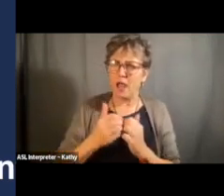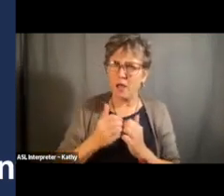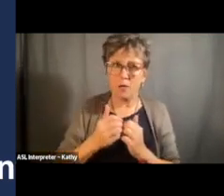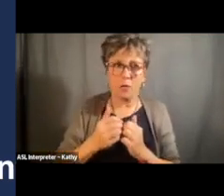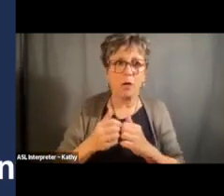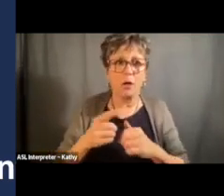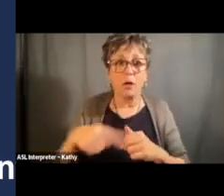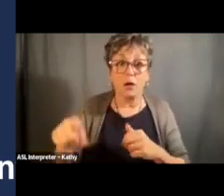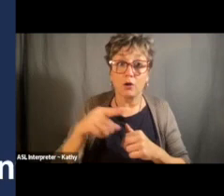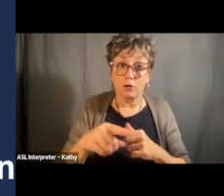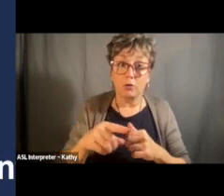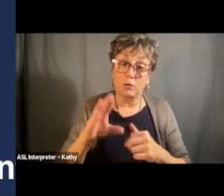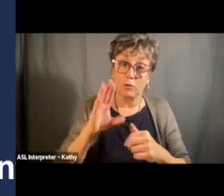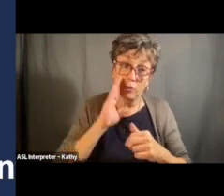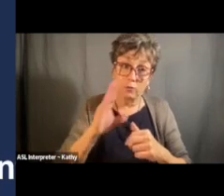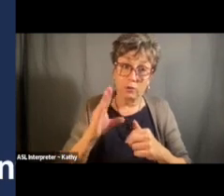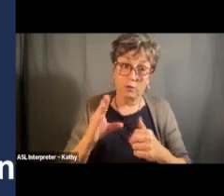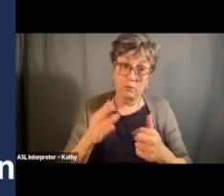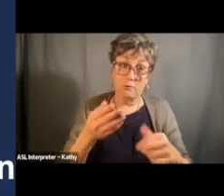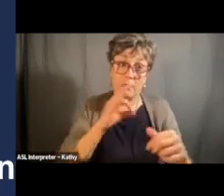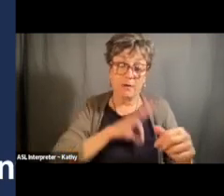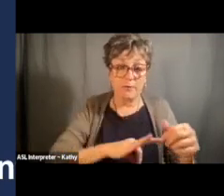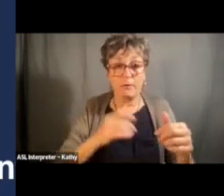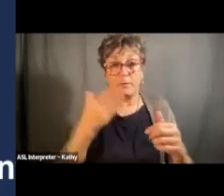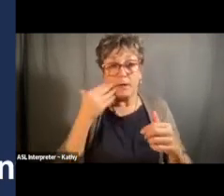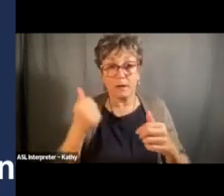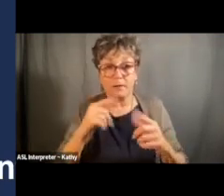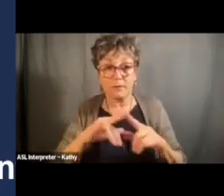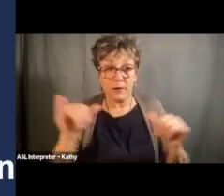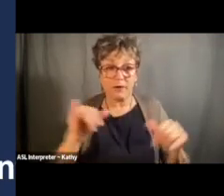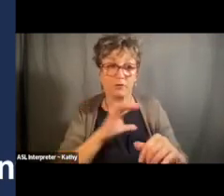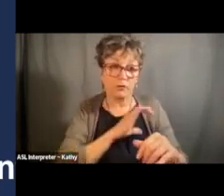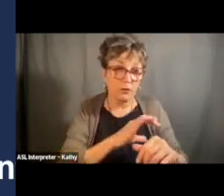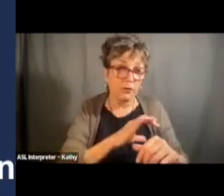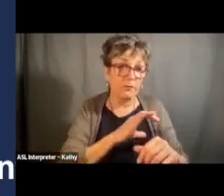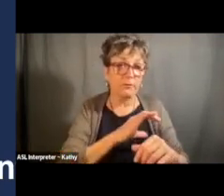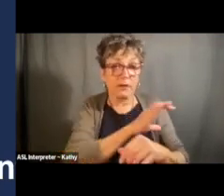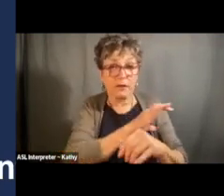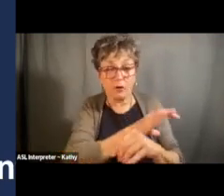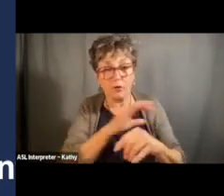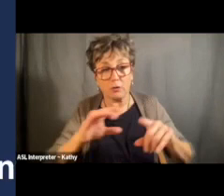gotten much for your effort in the past so 1) you will see data returned to